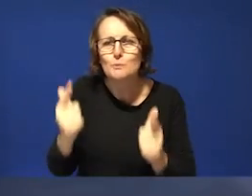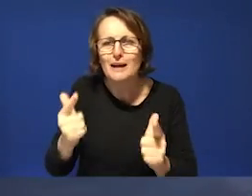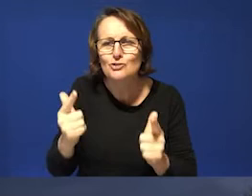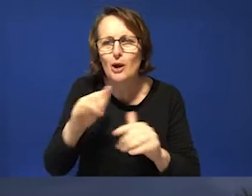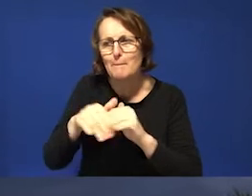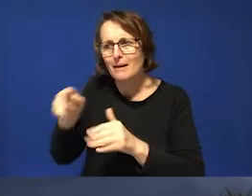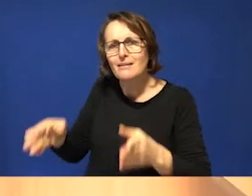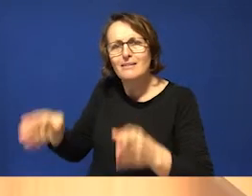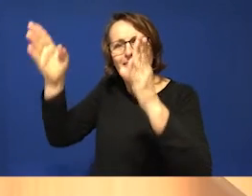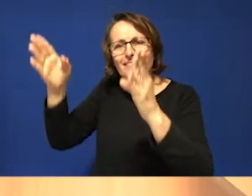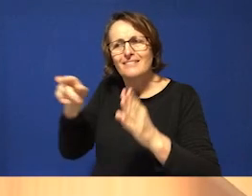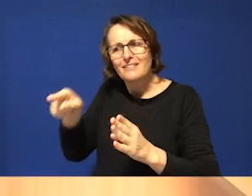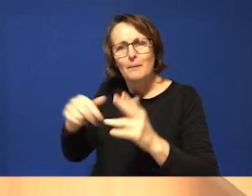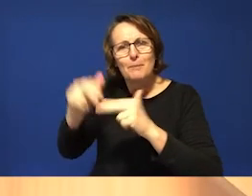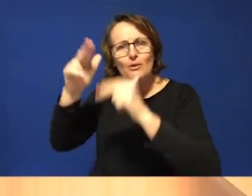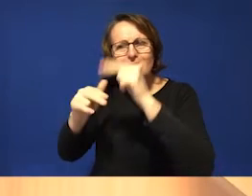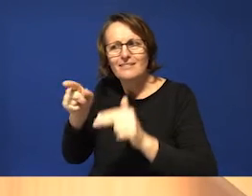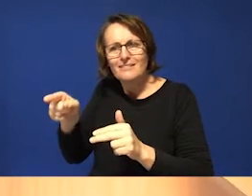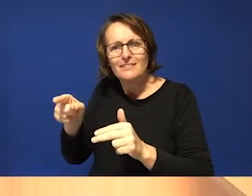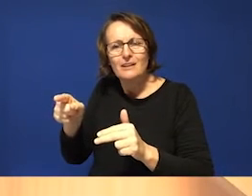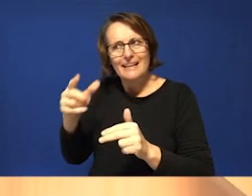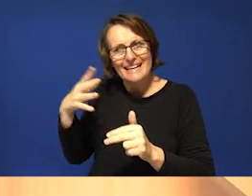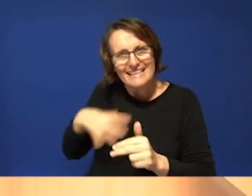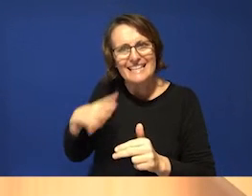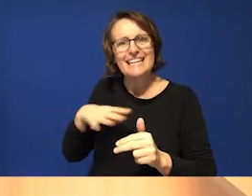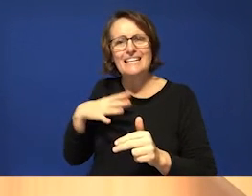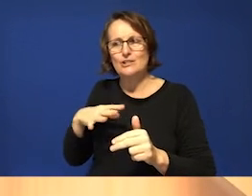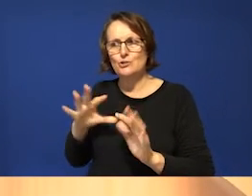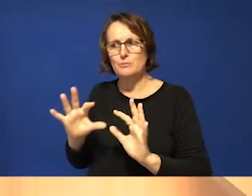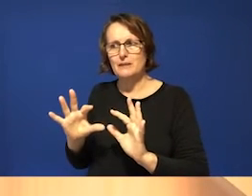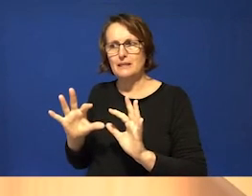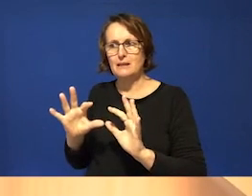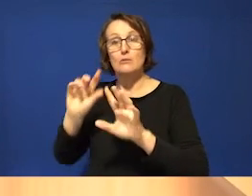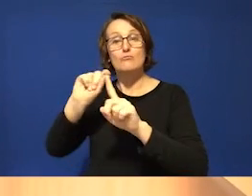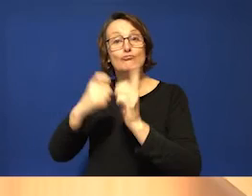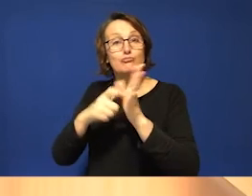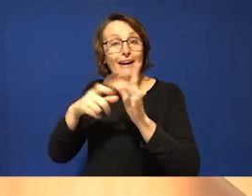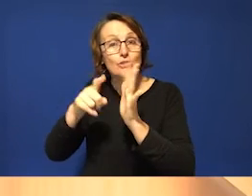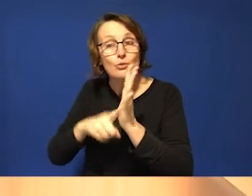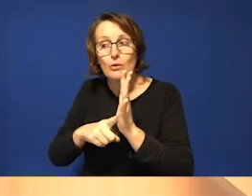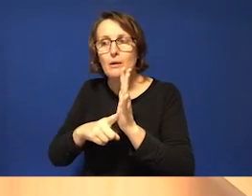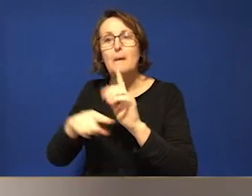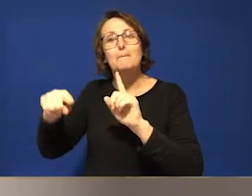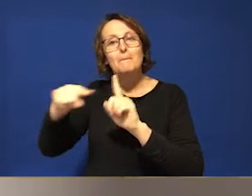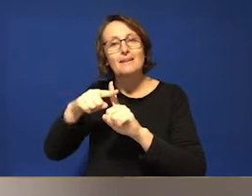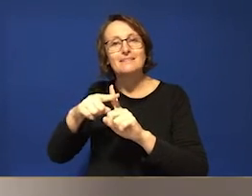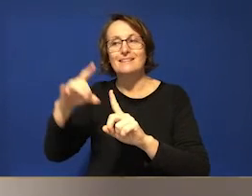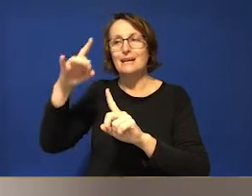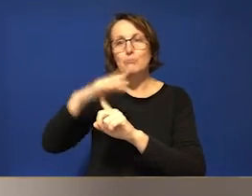like this can't be seen to be gold-plated. But it has to have a civic quality to it. And I think the interesting thing is that